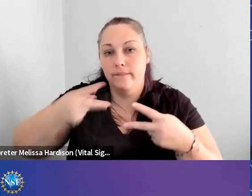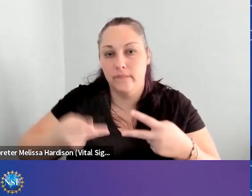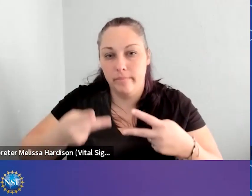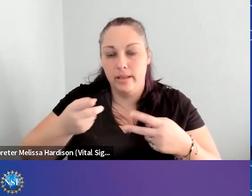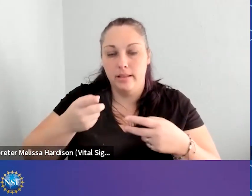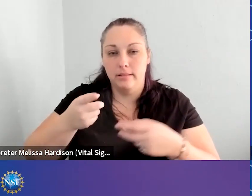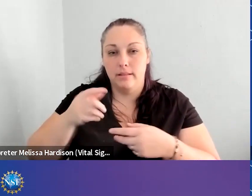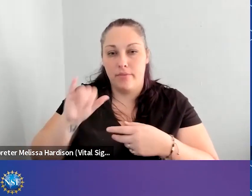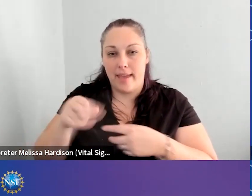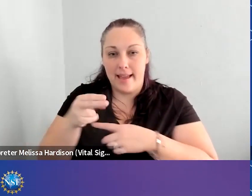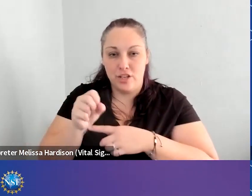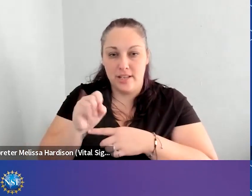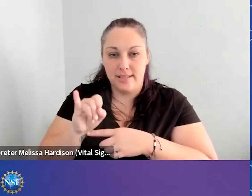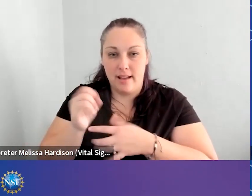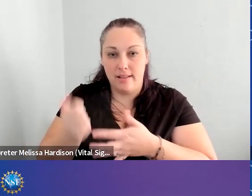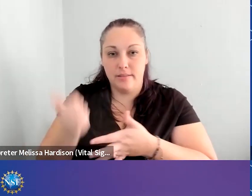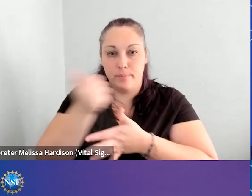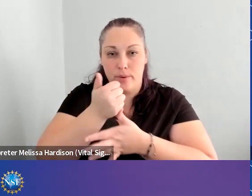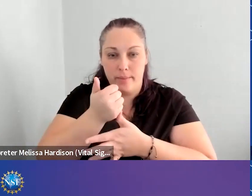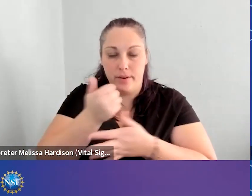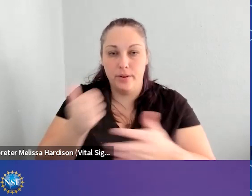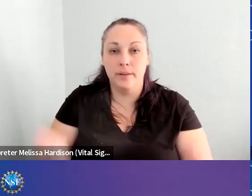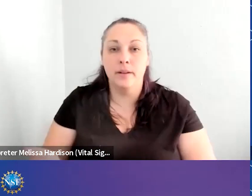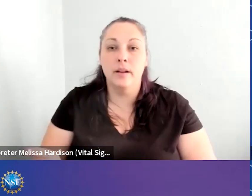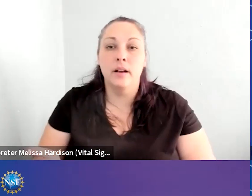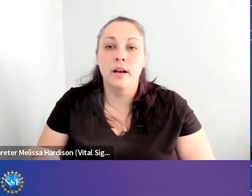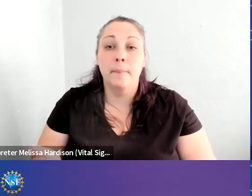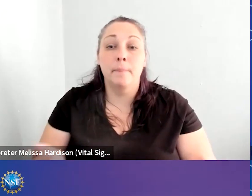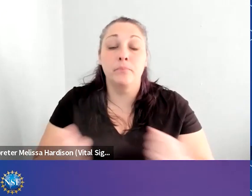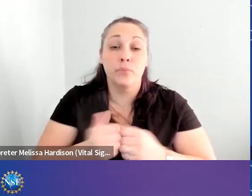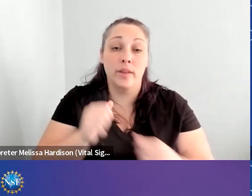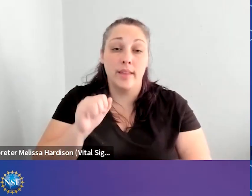Of course, within IUSE itself, we do have a diversity,